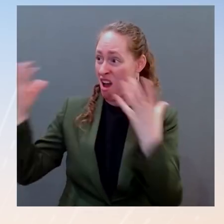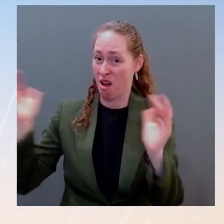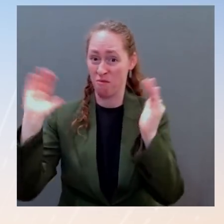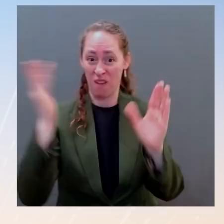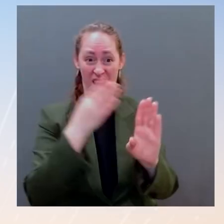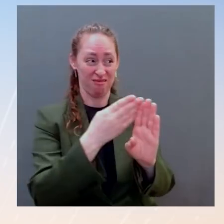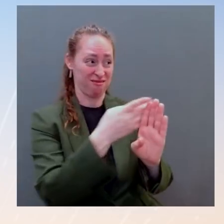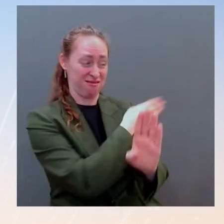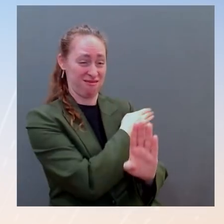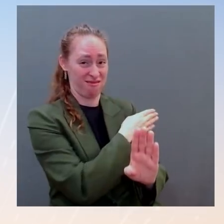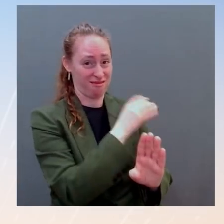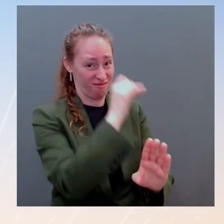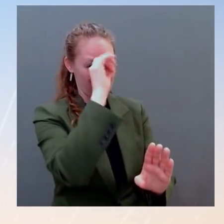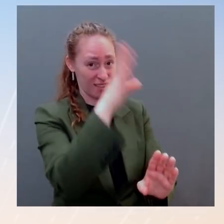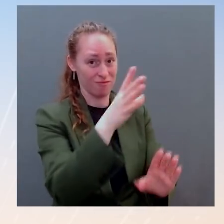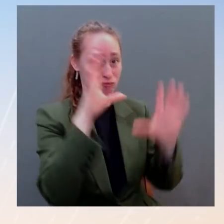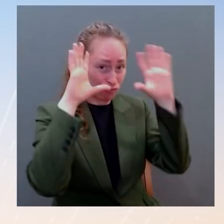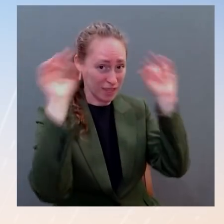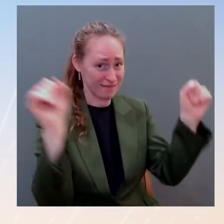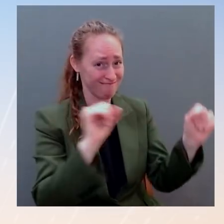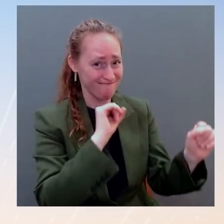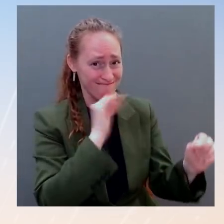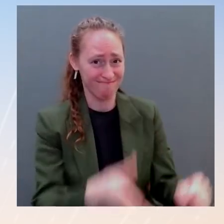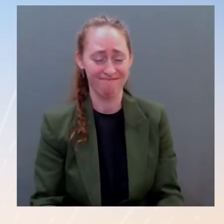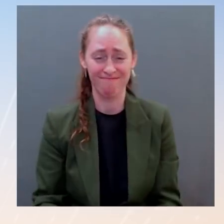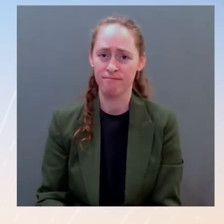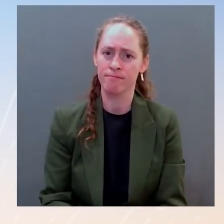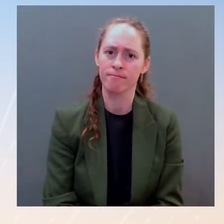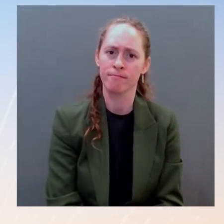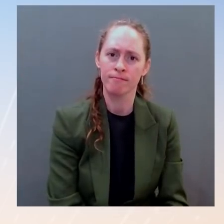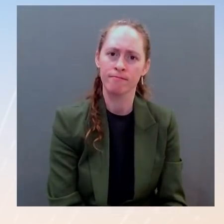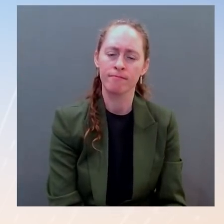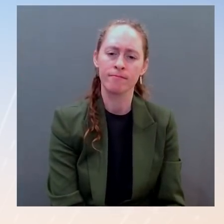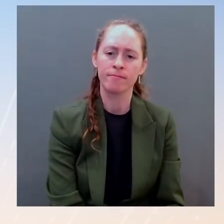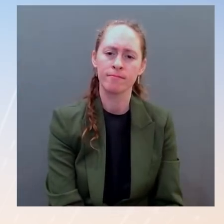of the midterm election cycle on Saturday, endorsing Congressman Kurt Schrader.